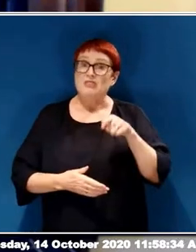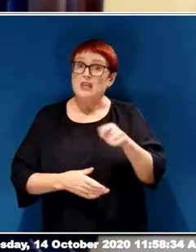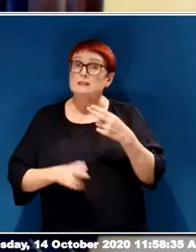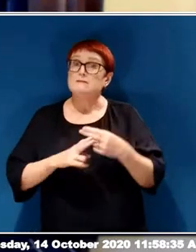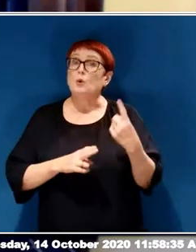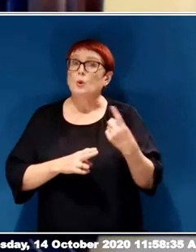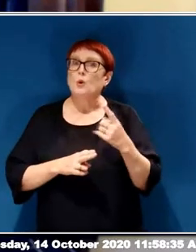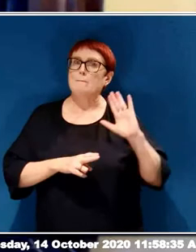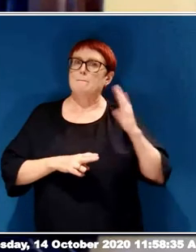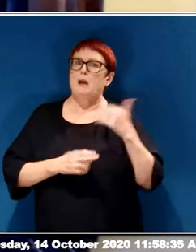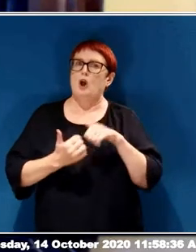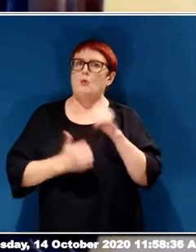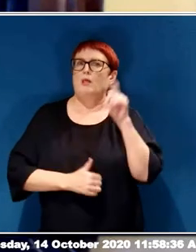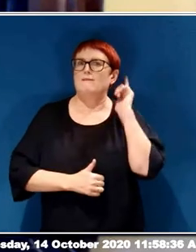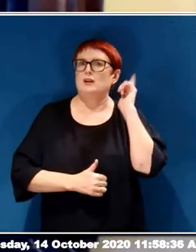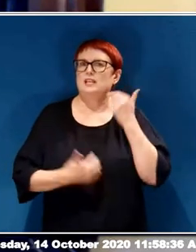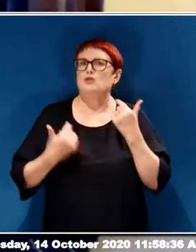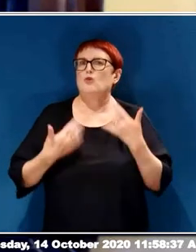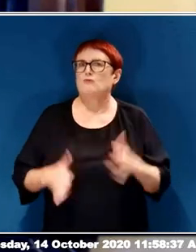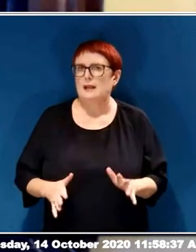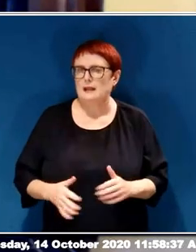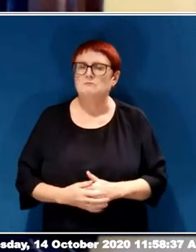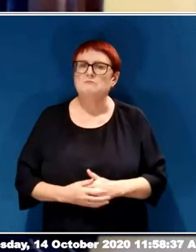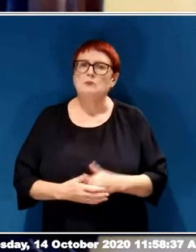undertake further study in this area. Thank you.